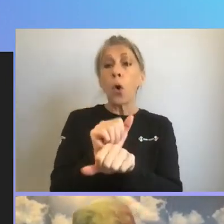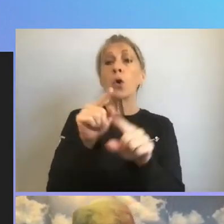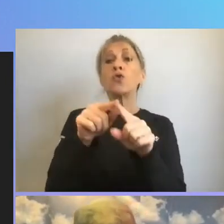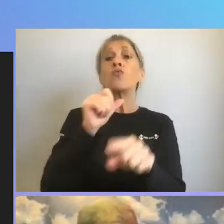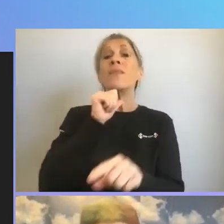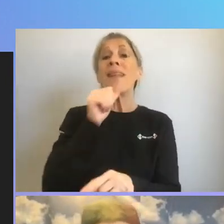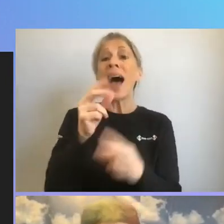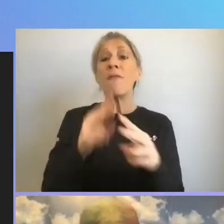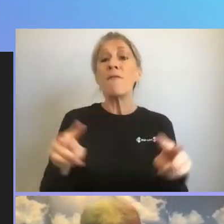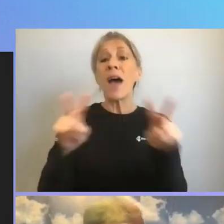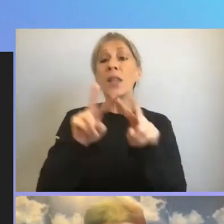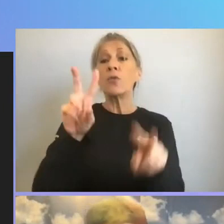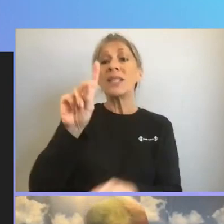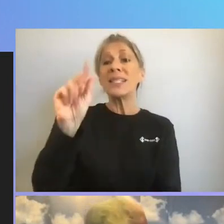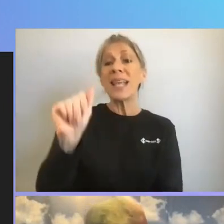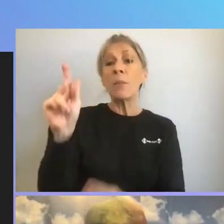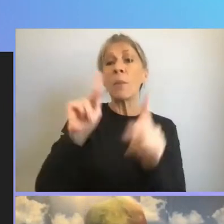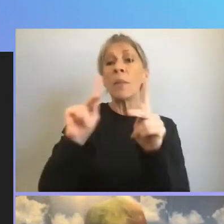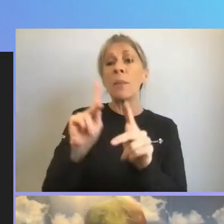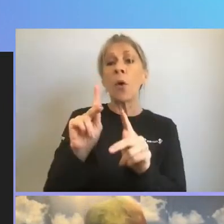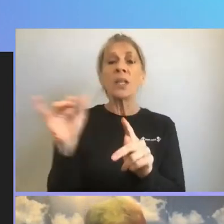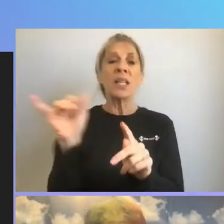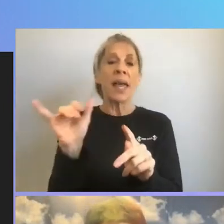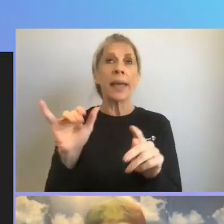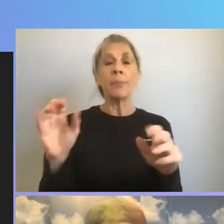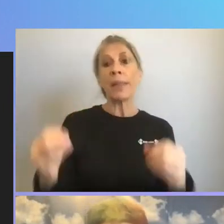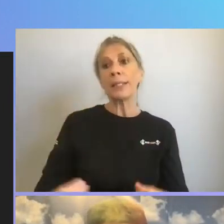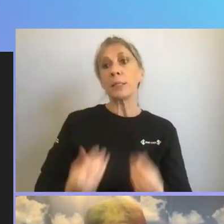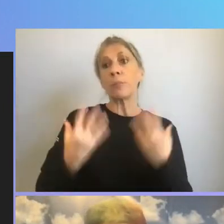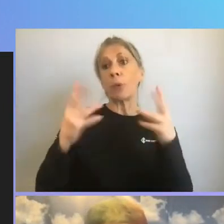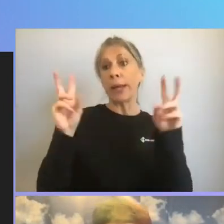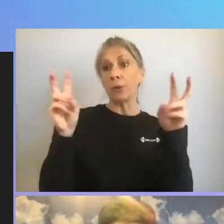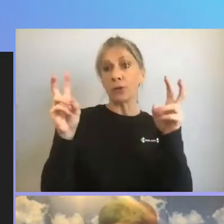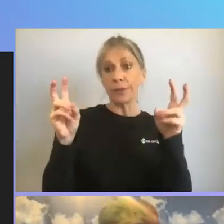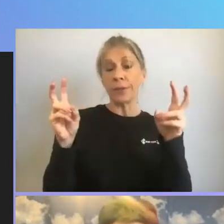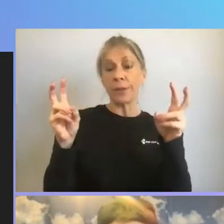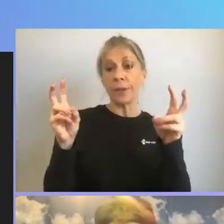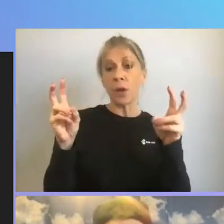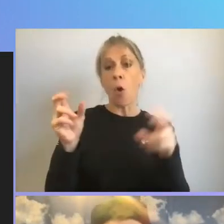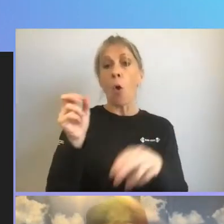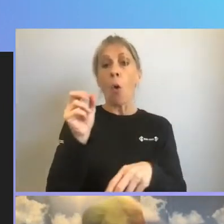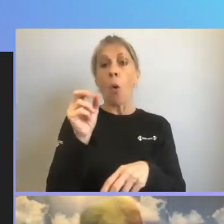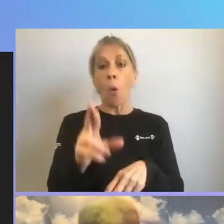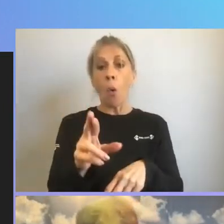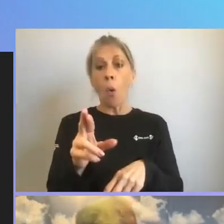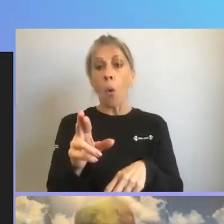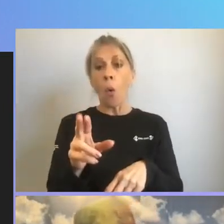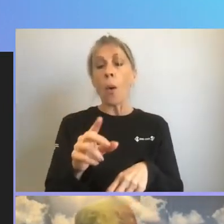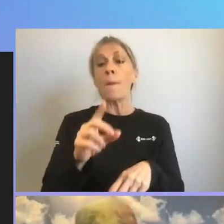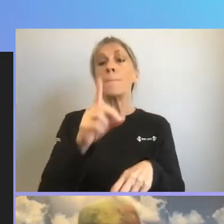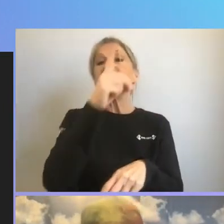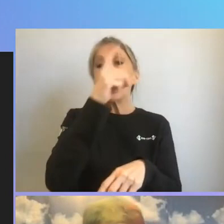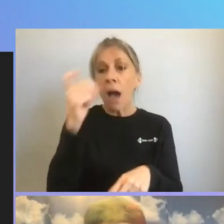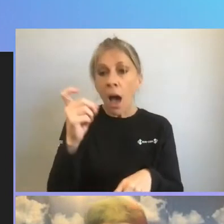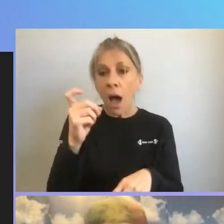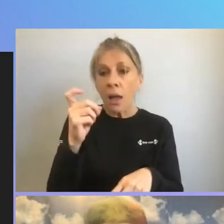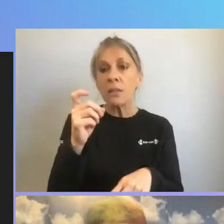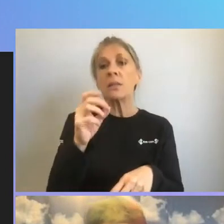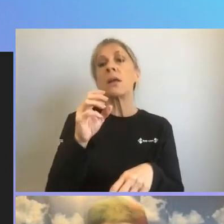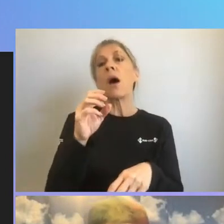disabled people as inspiration solely or in part on the basis